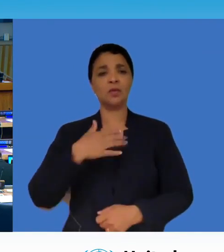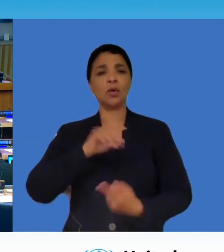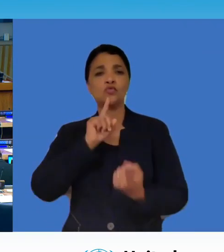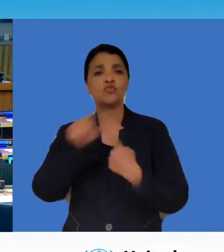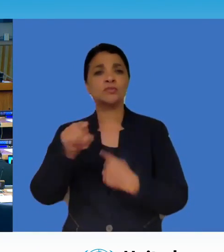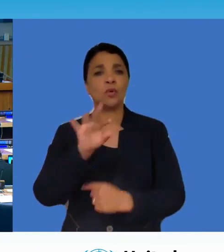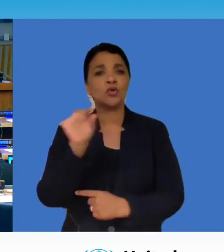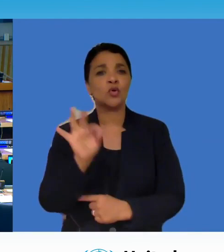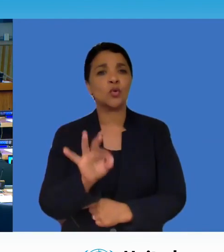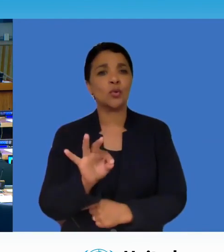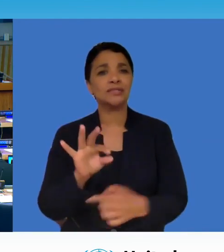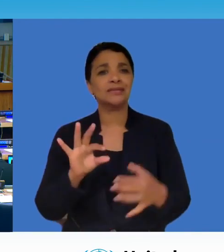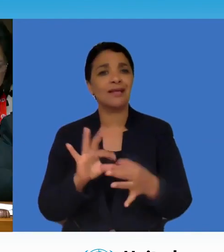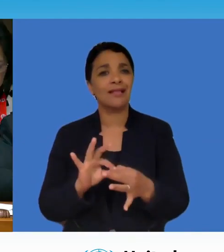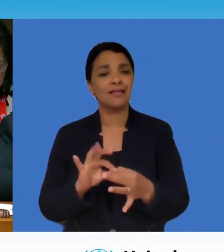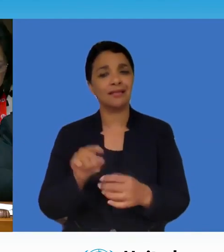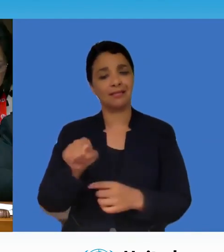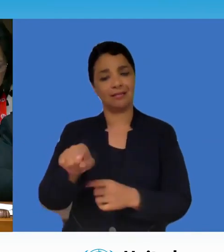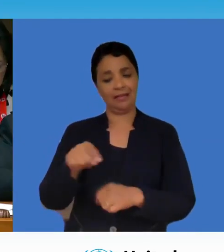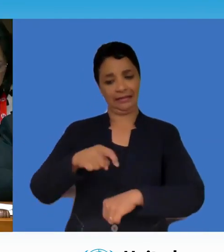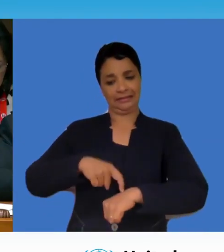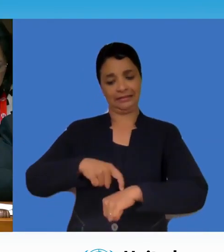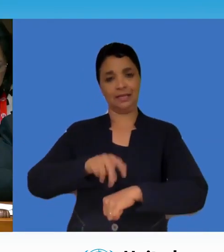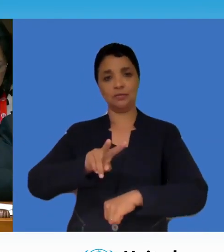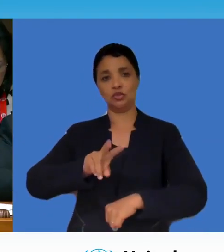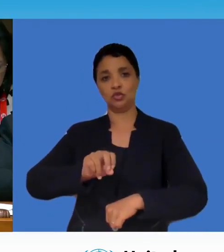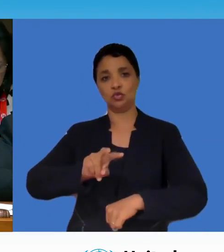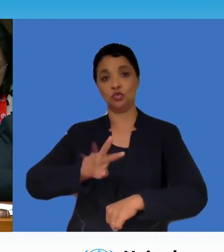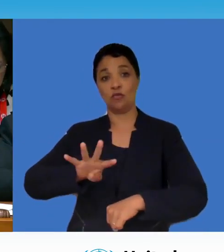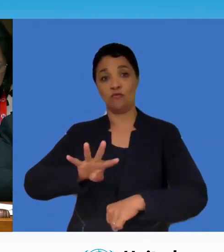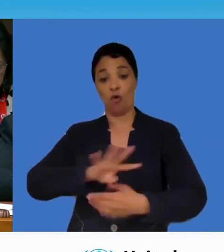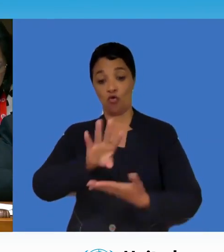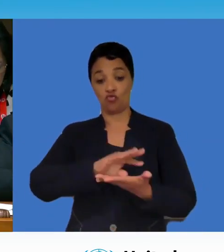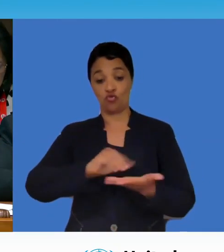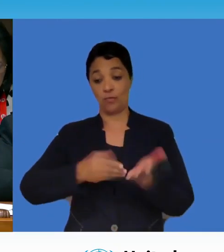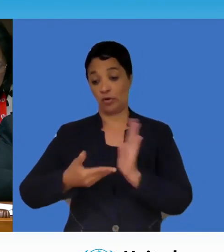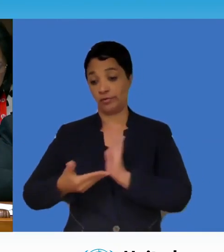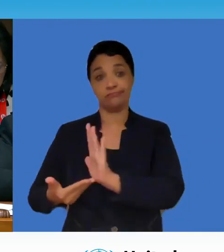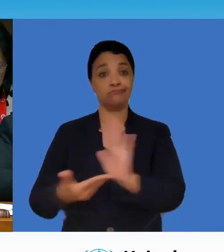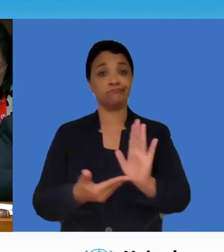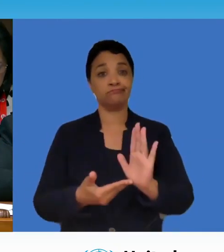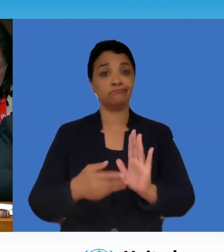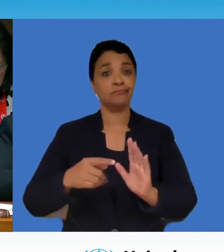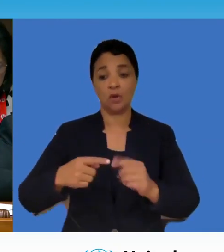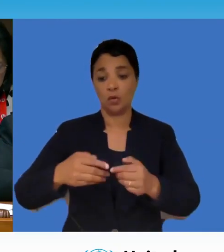I would just like to address the question uh from Guinea about when the 2024 report will be released